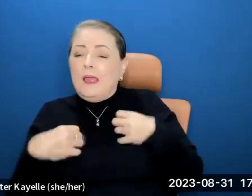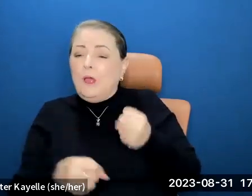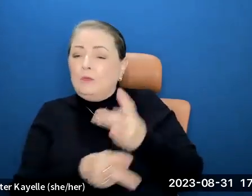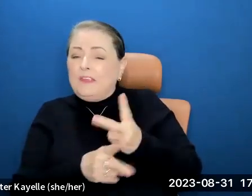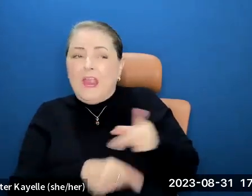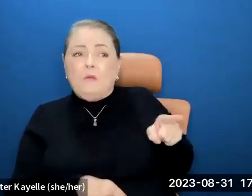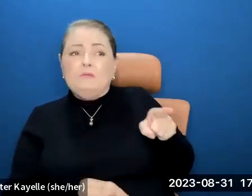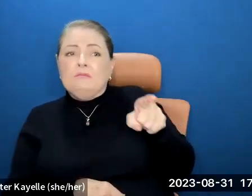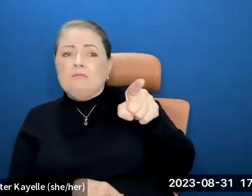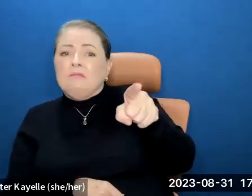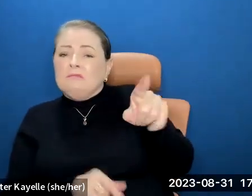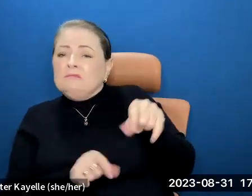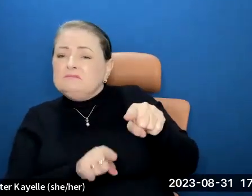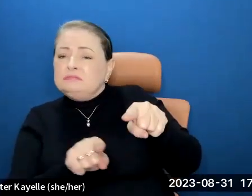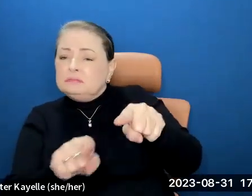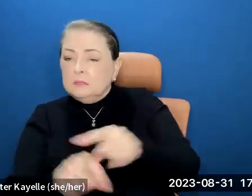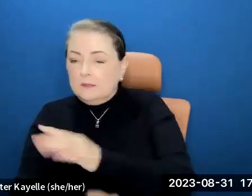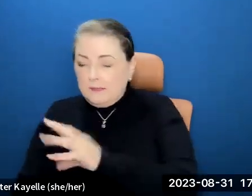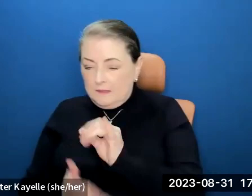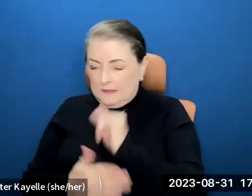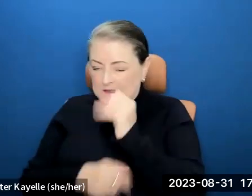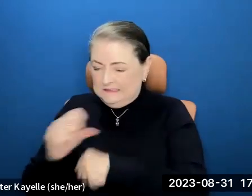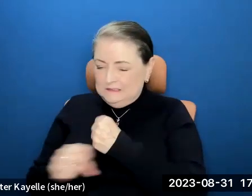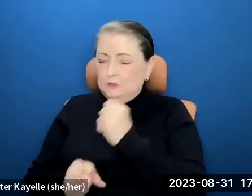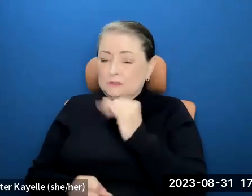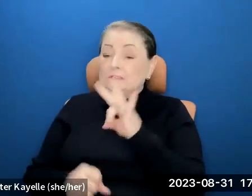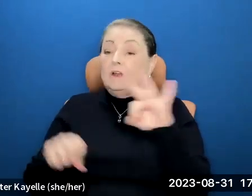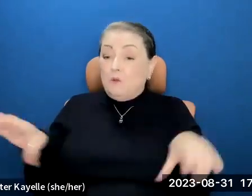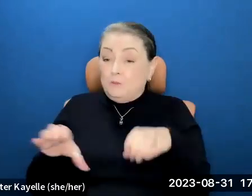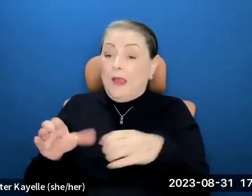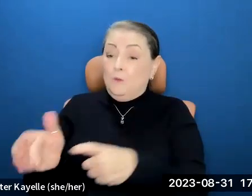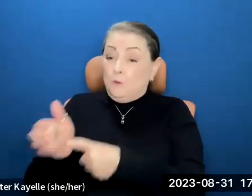finally we are considering reducing the years of practice requirement to become an approved